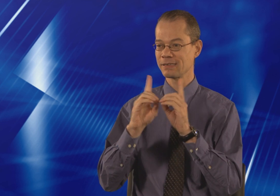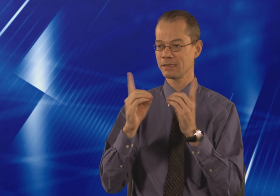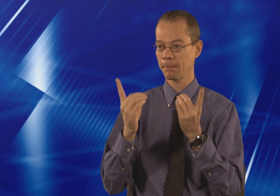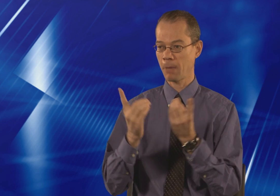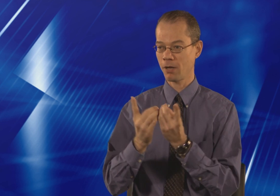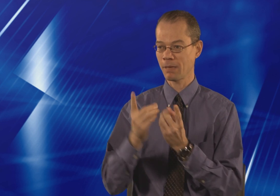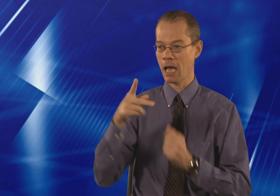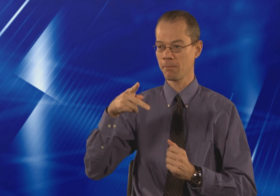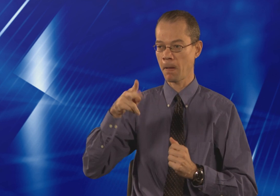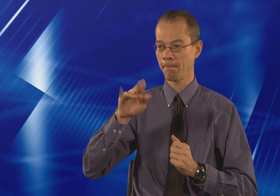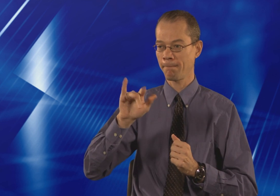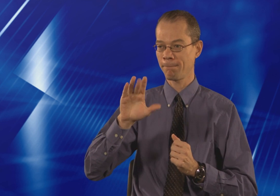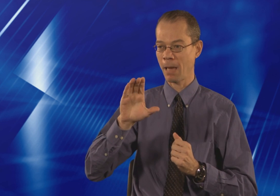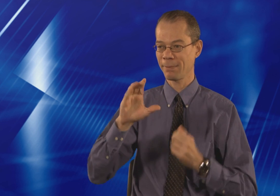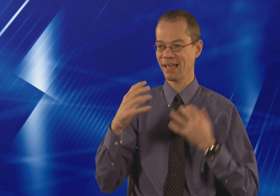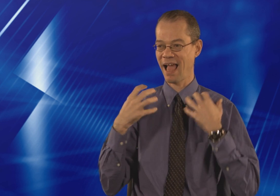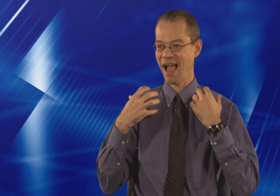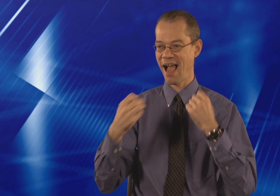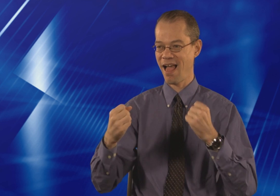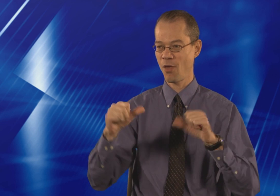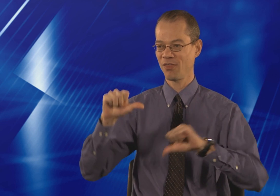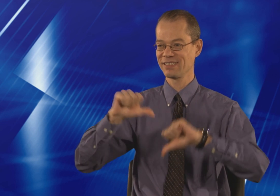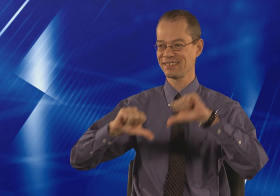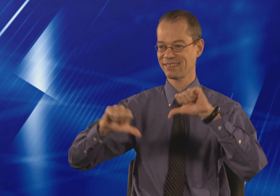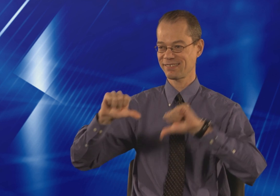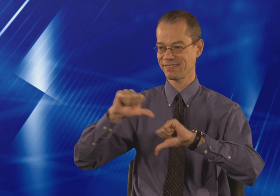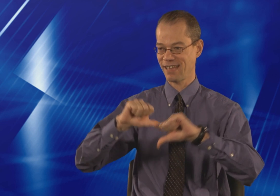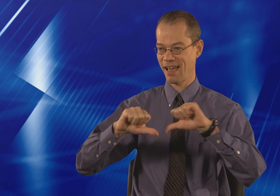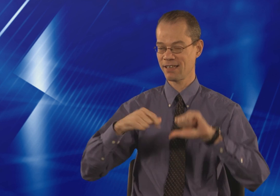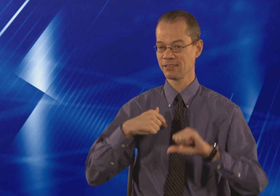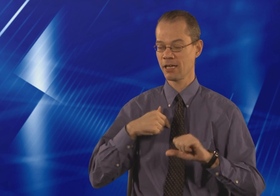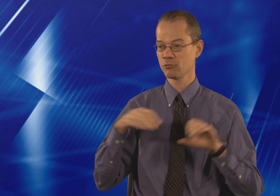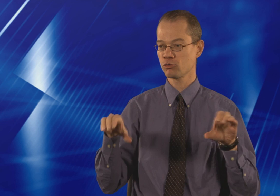for the Department of Public Health and Science.